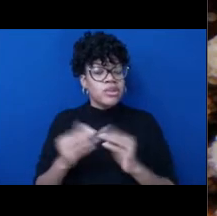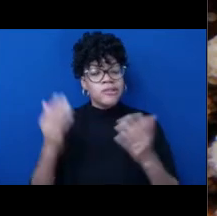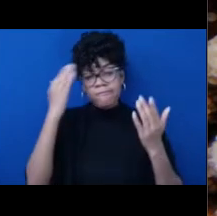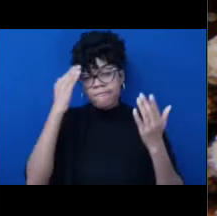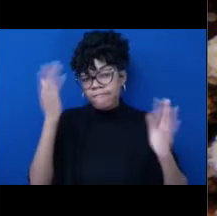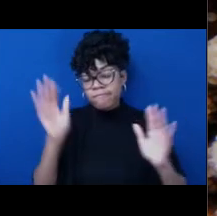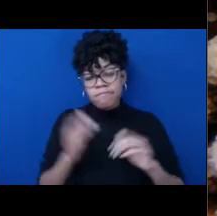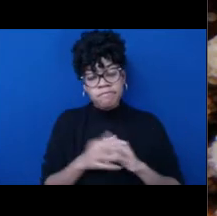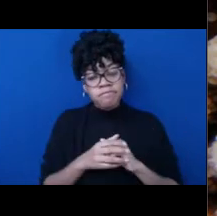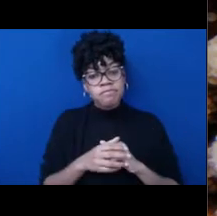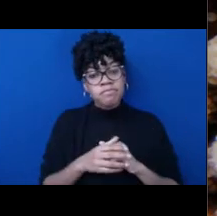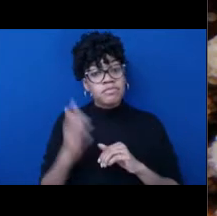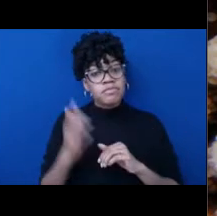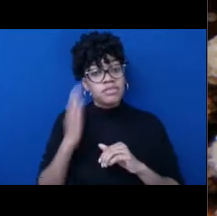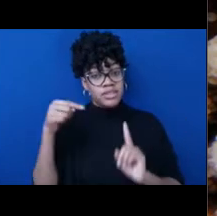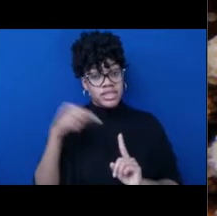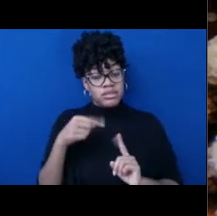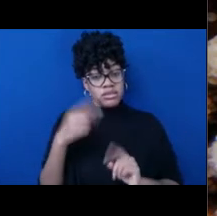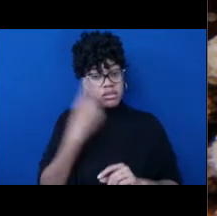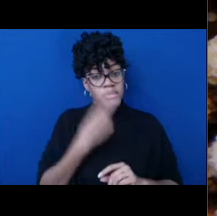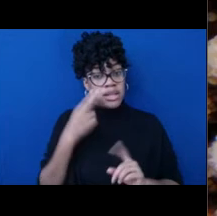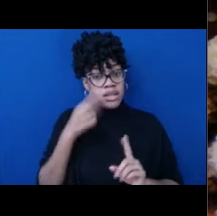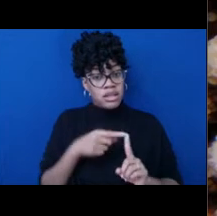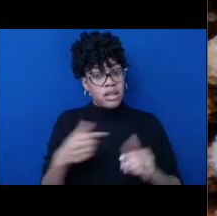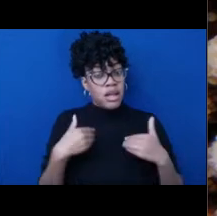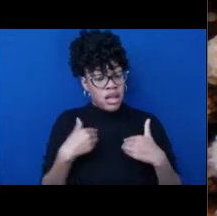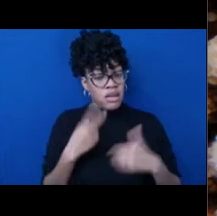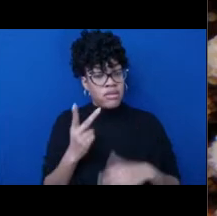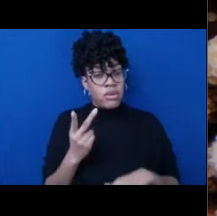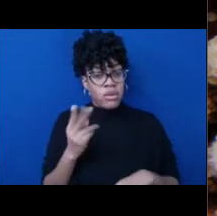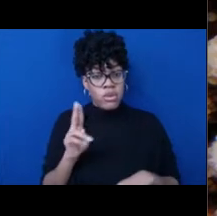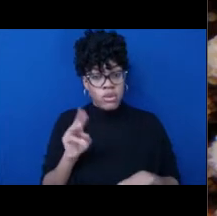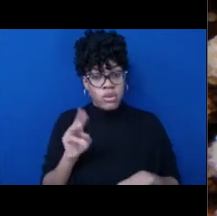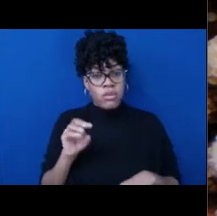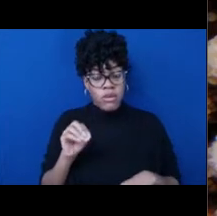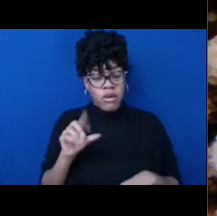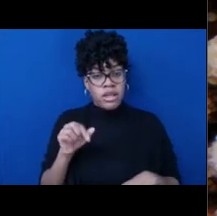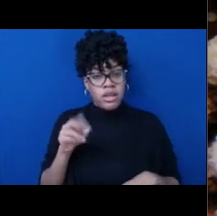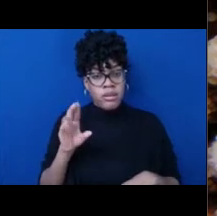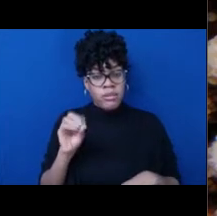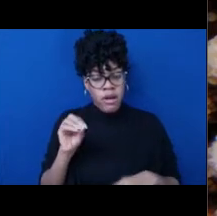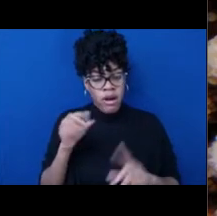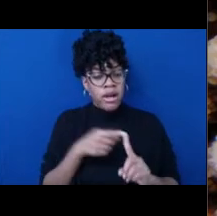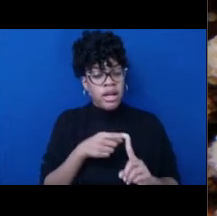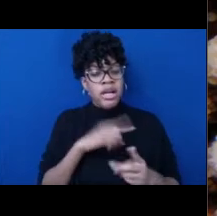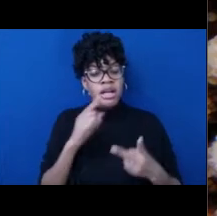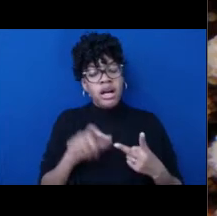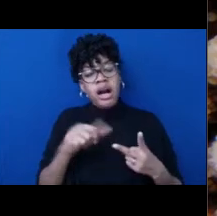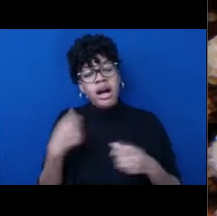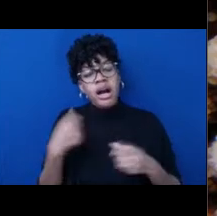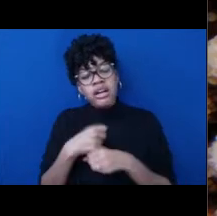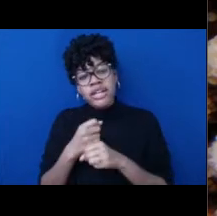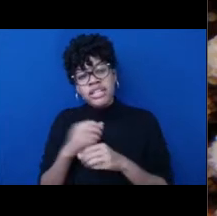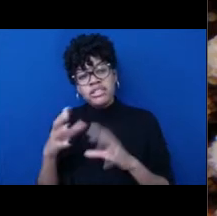I know that here in Hawaii, we have not just the Kumulipo, but we have other creation stories as well, which are genealogies.